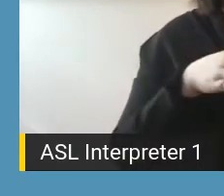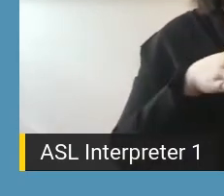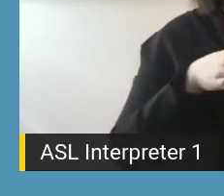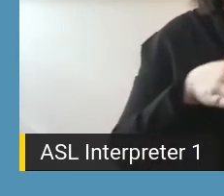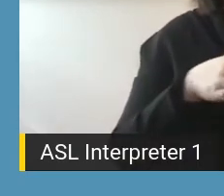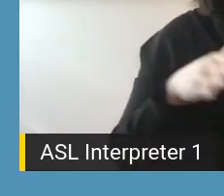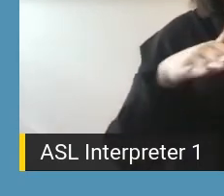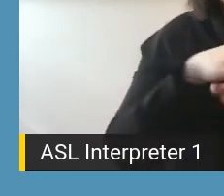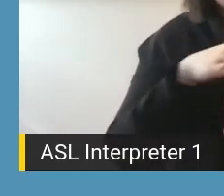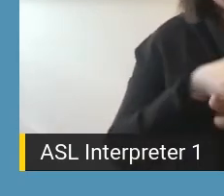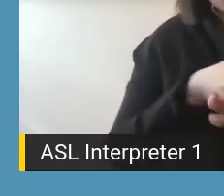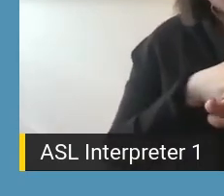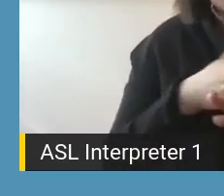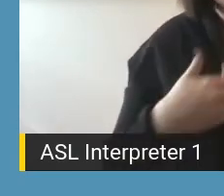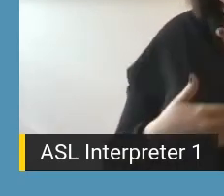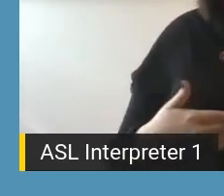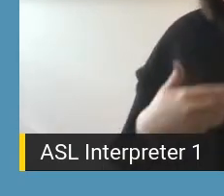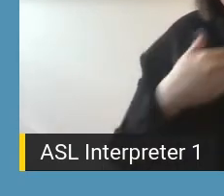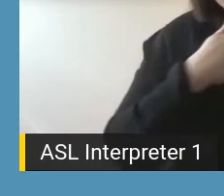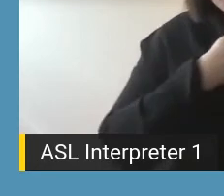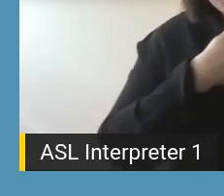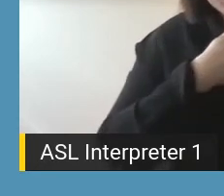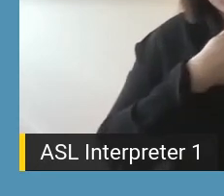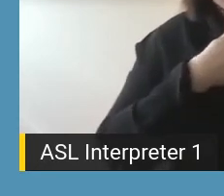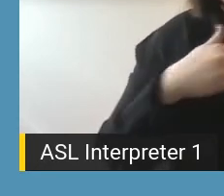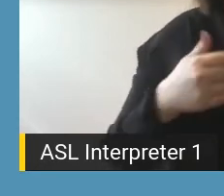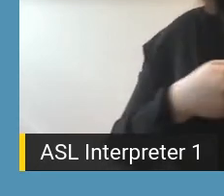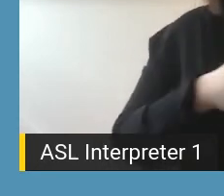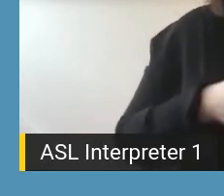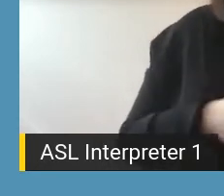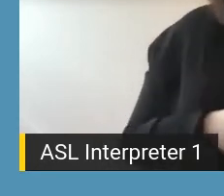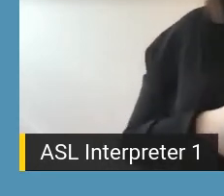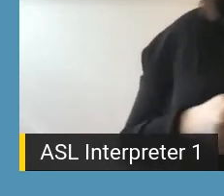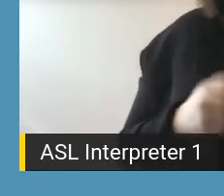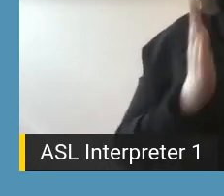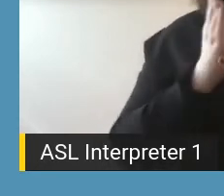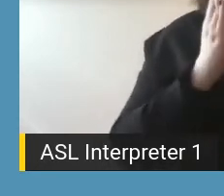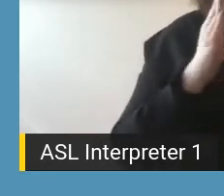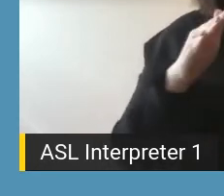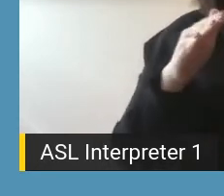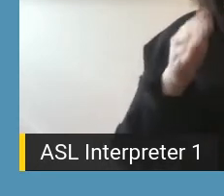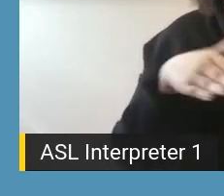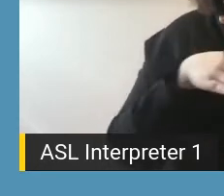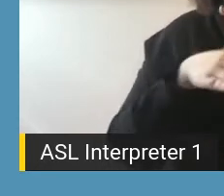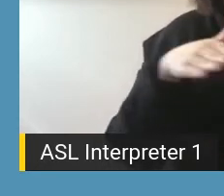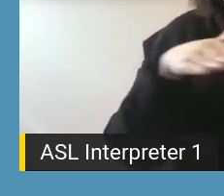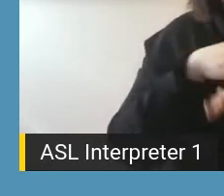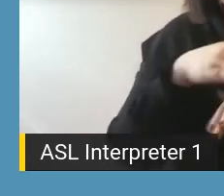is it my responsibility to make sure digital content is accessible or 508 compliant? Do